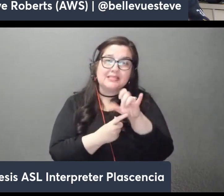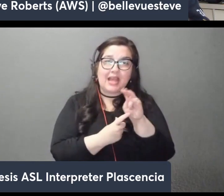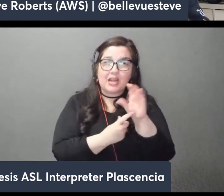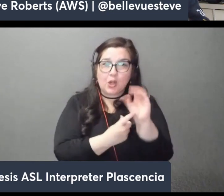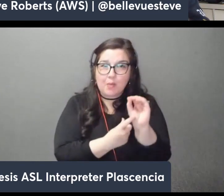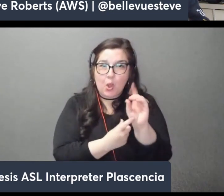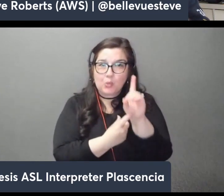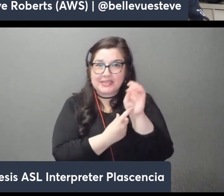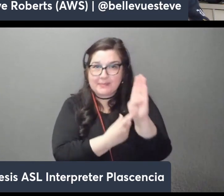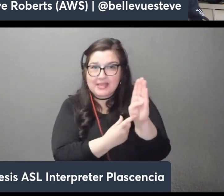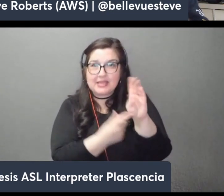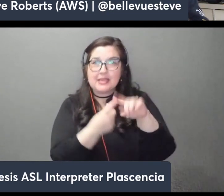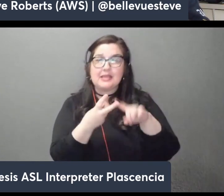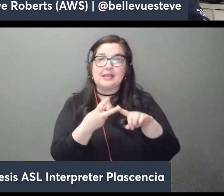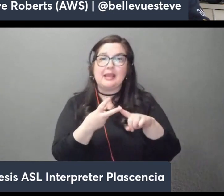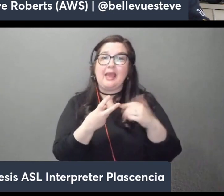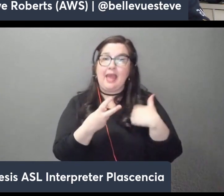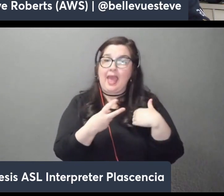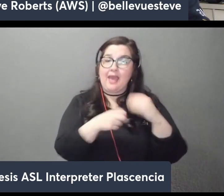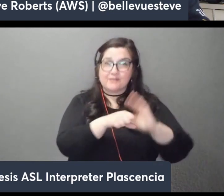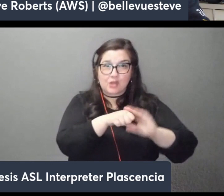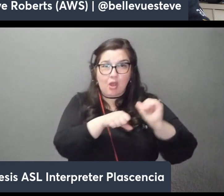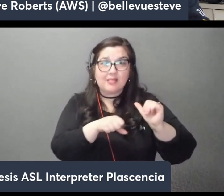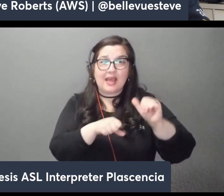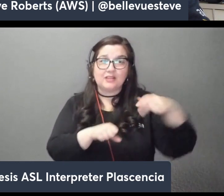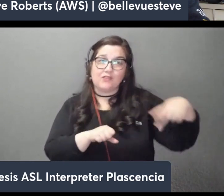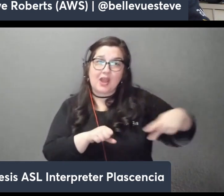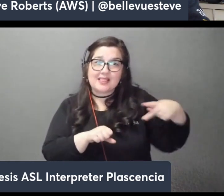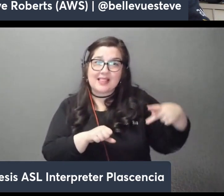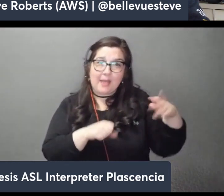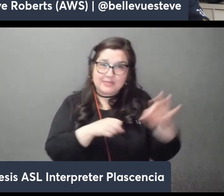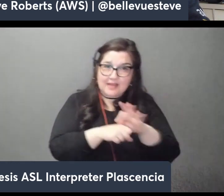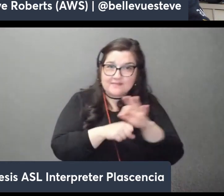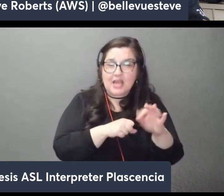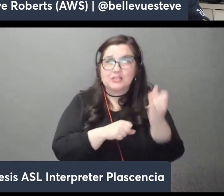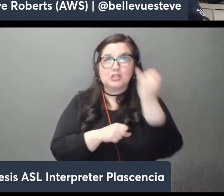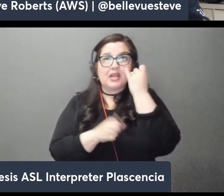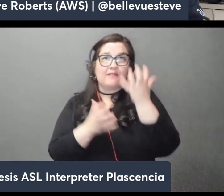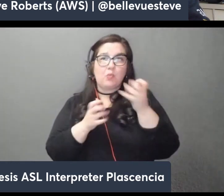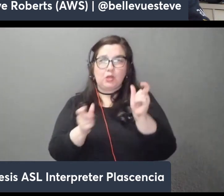We have a call-out to the lambda functions so that if you want to, say, augment your code